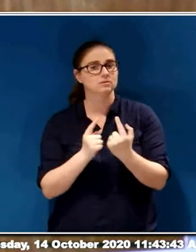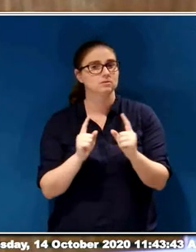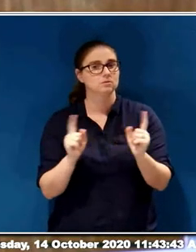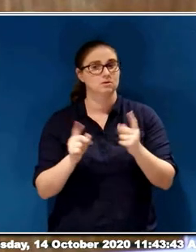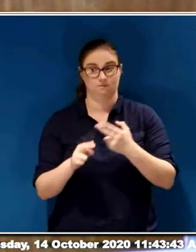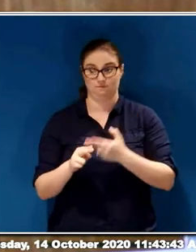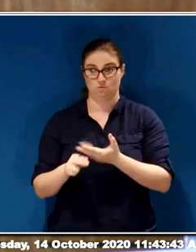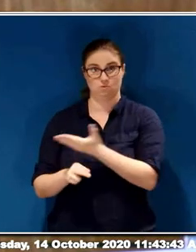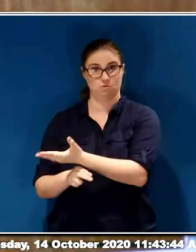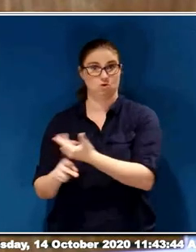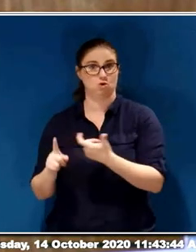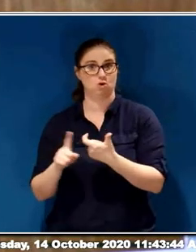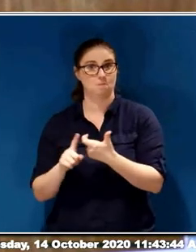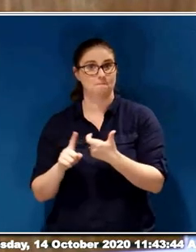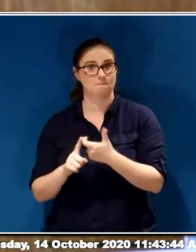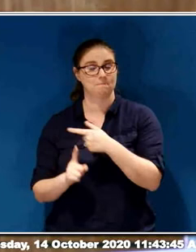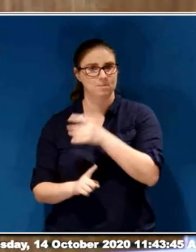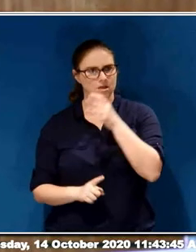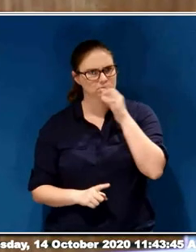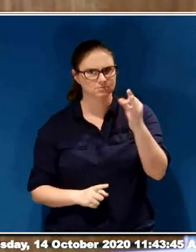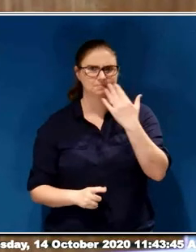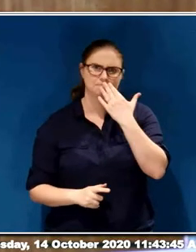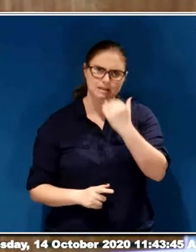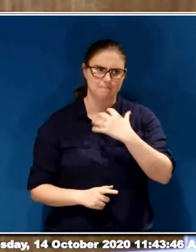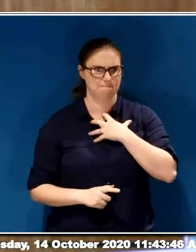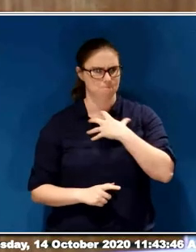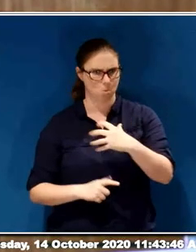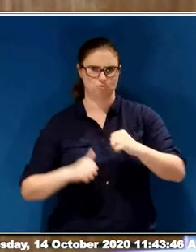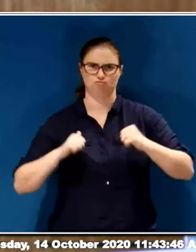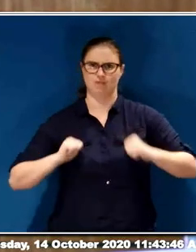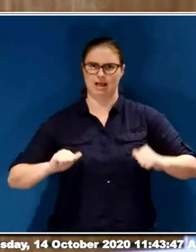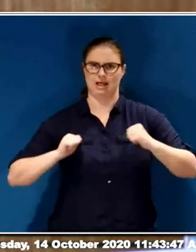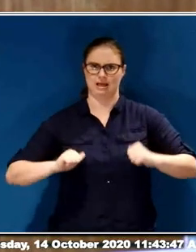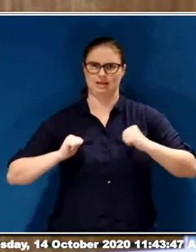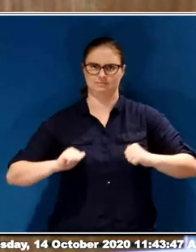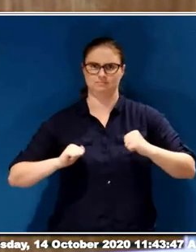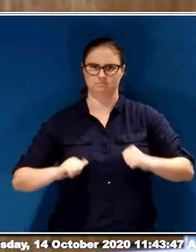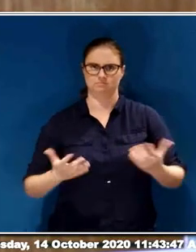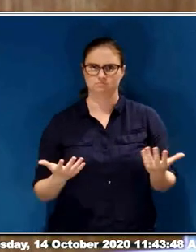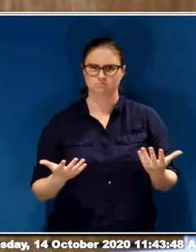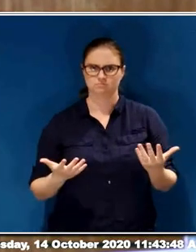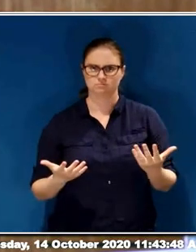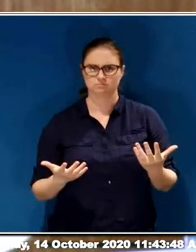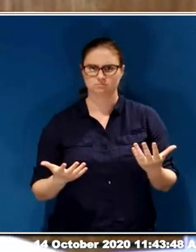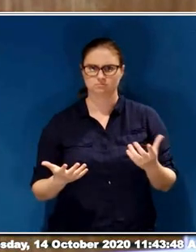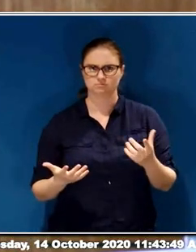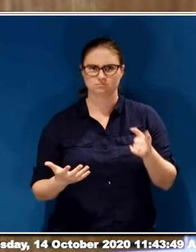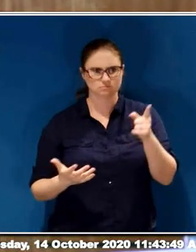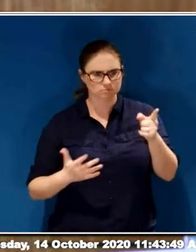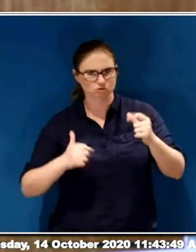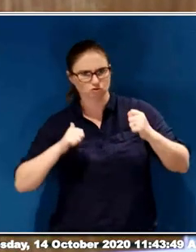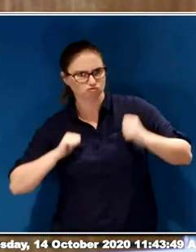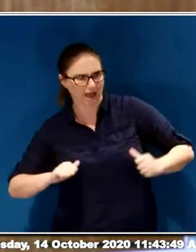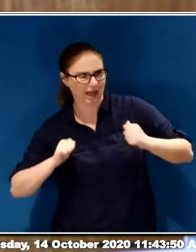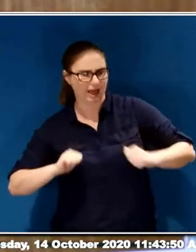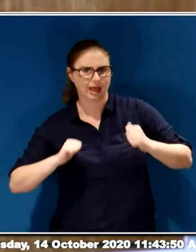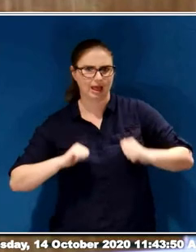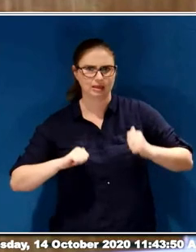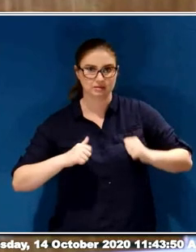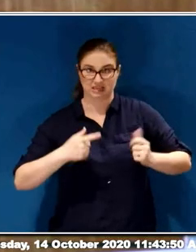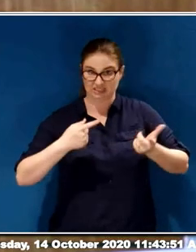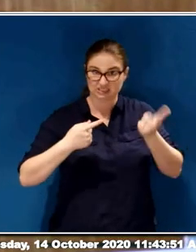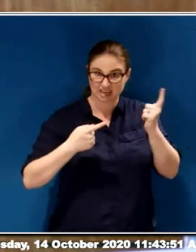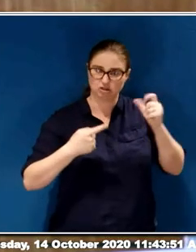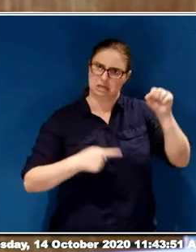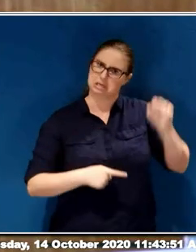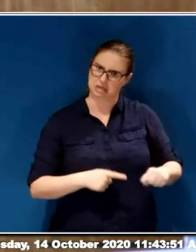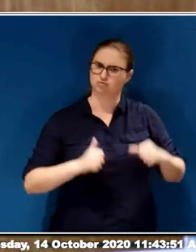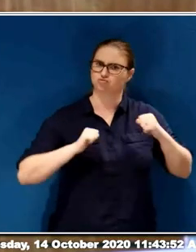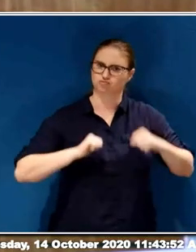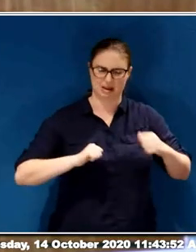more training to help not just teachers but ancillary staff and particularly